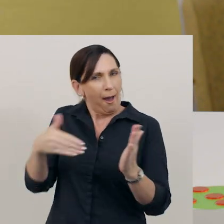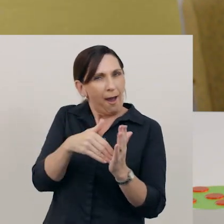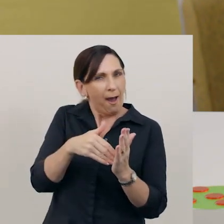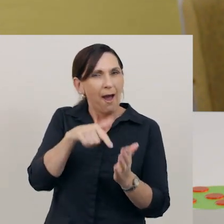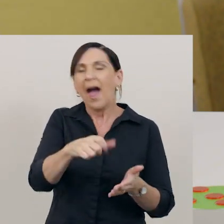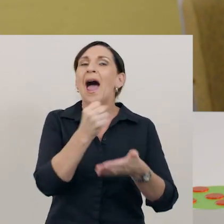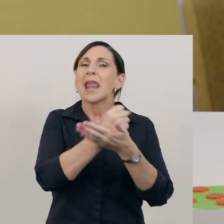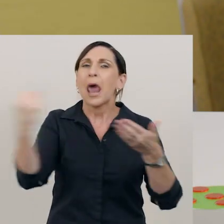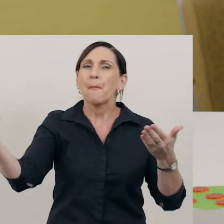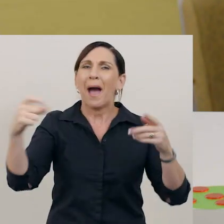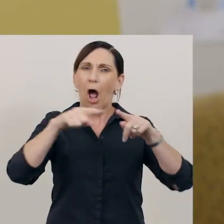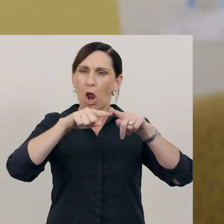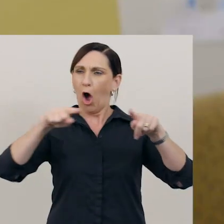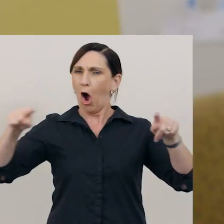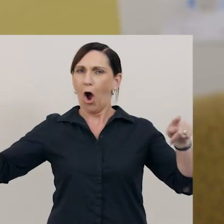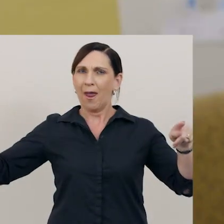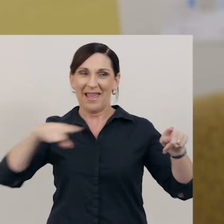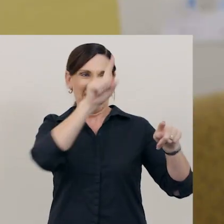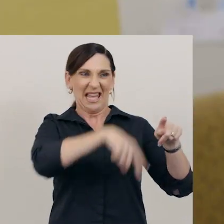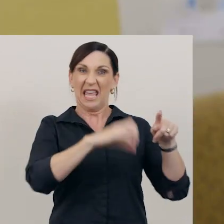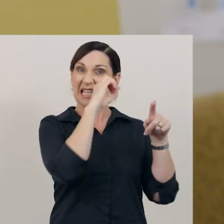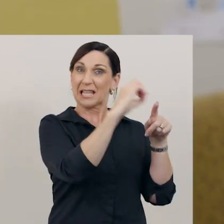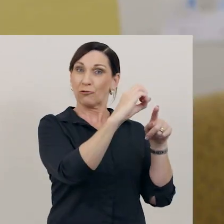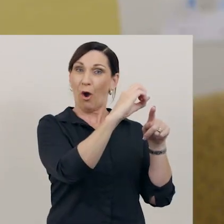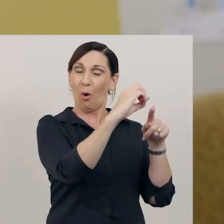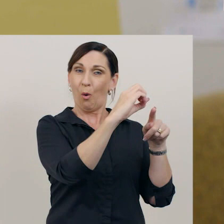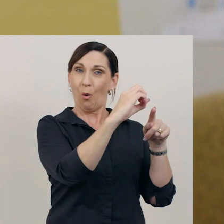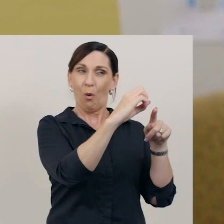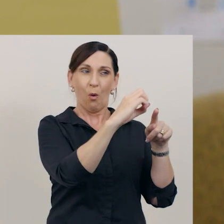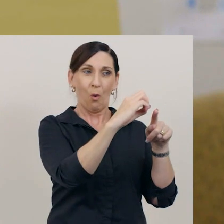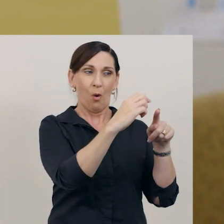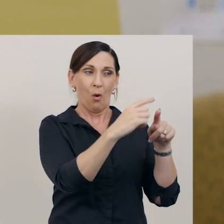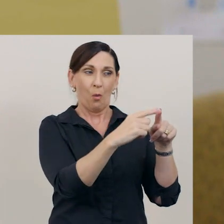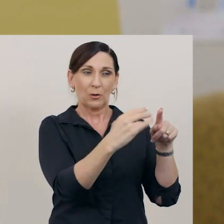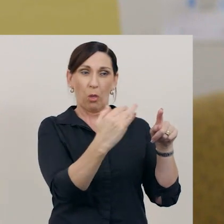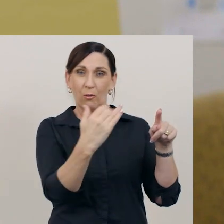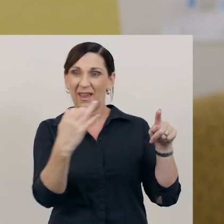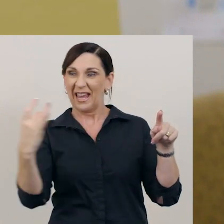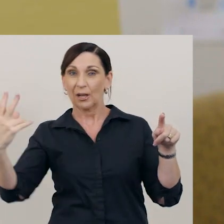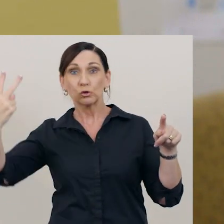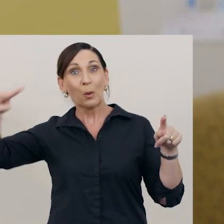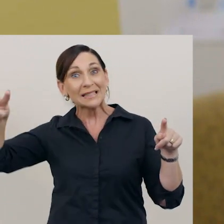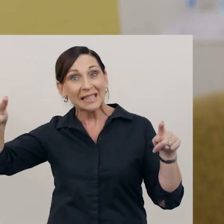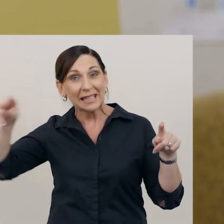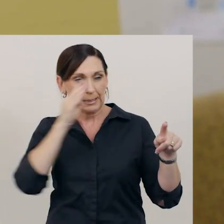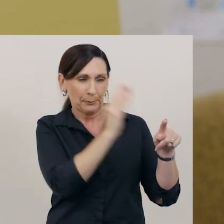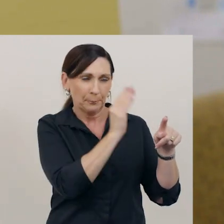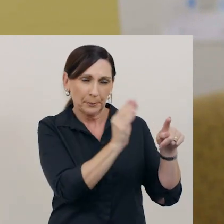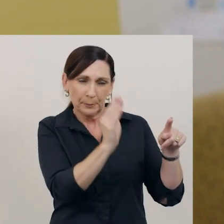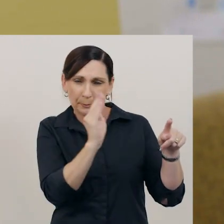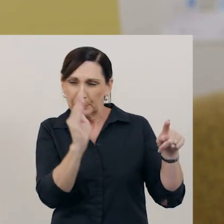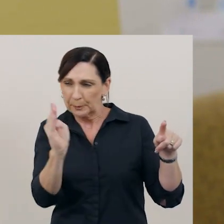My number line starts at 0 and ends at 20. It is counting in 1s.